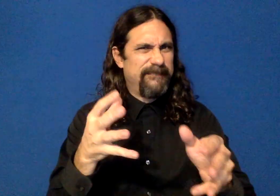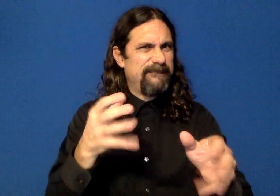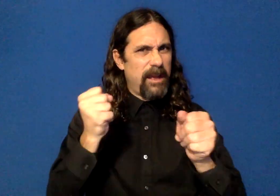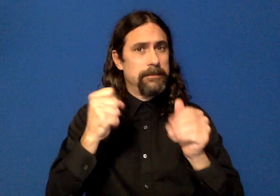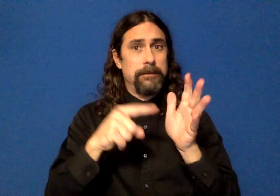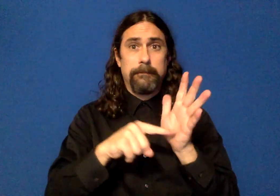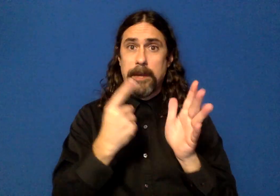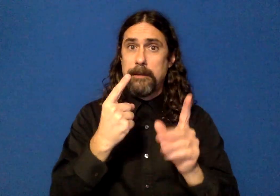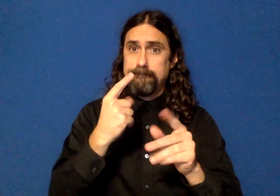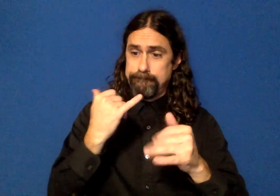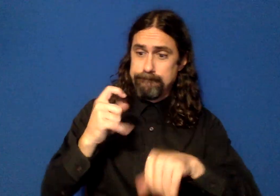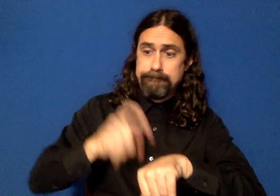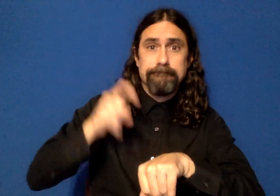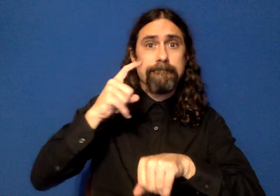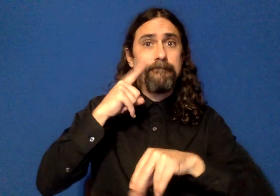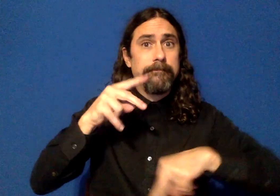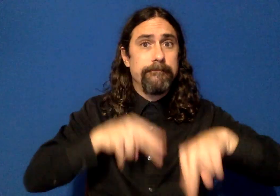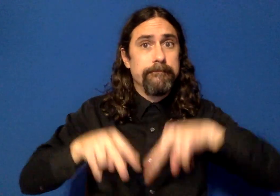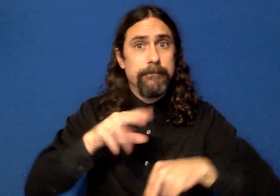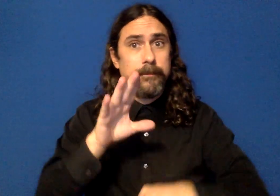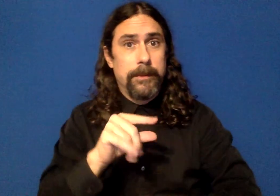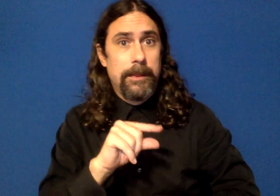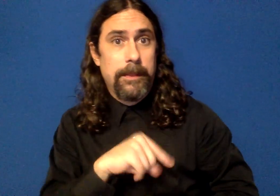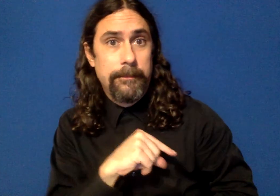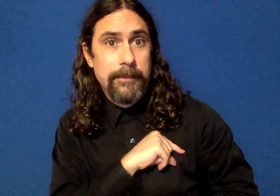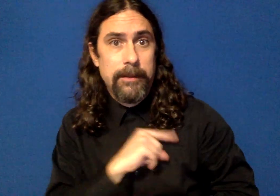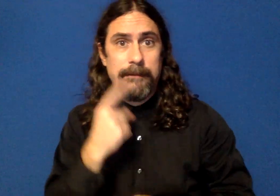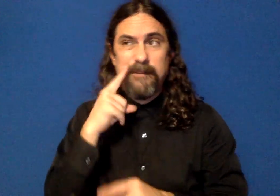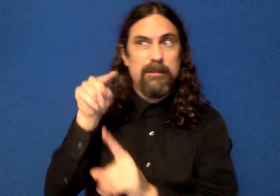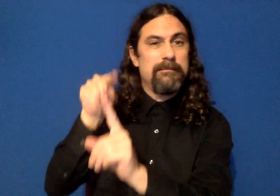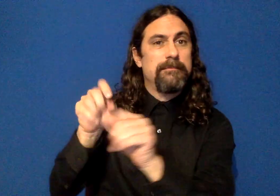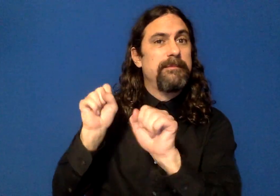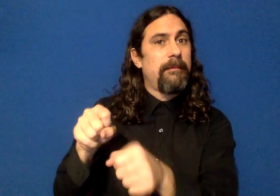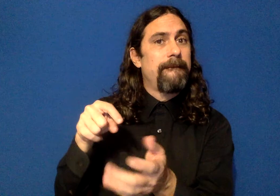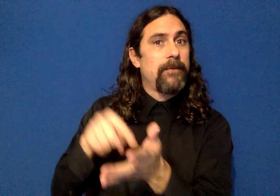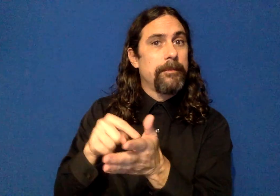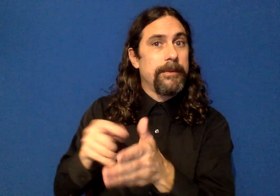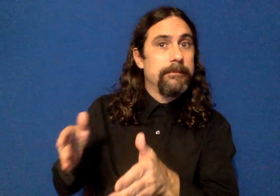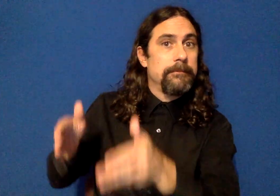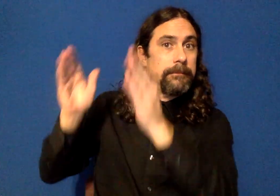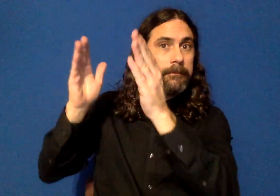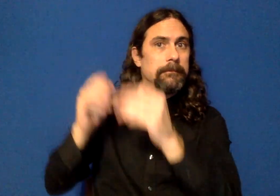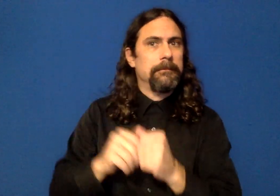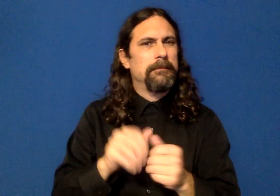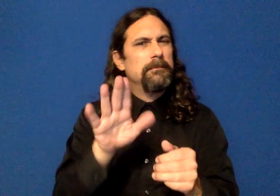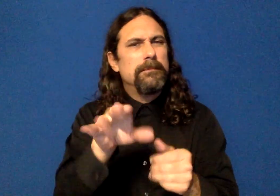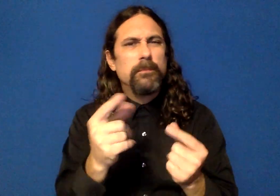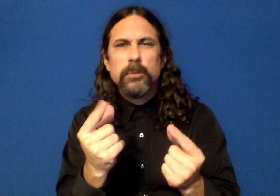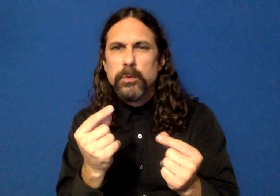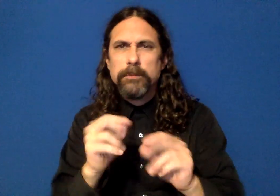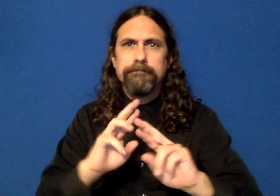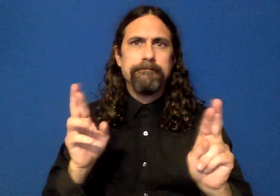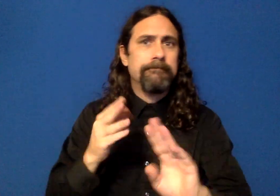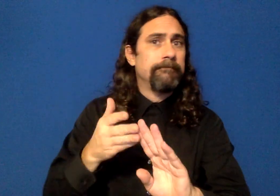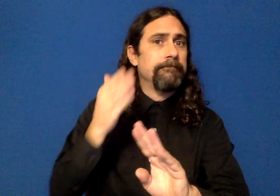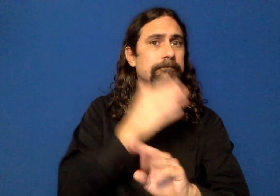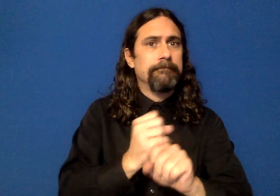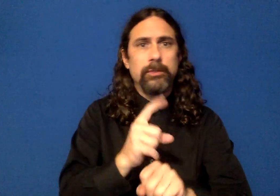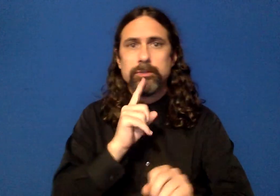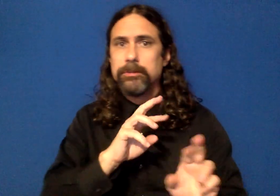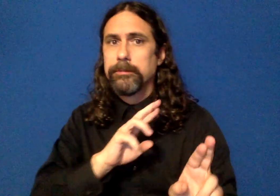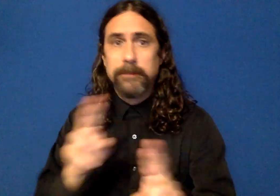what you can do ahead of time to be prepared: * See HPD s After You Apply: Checklist and